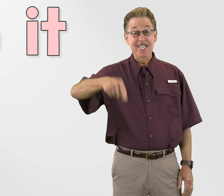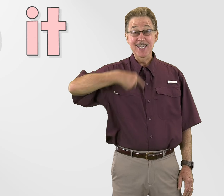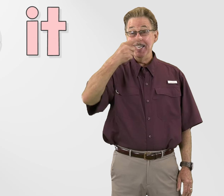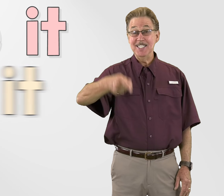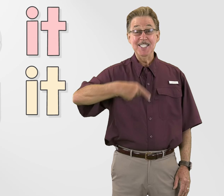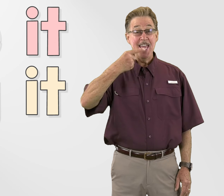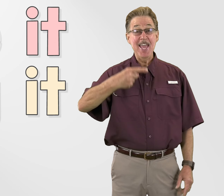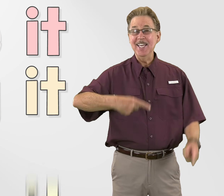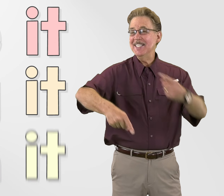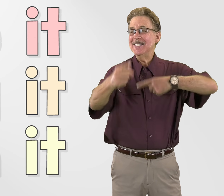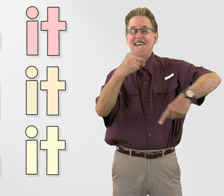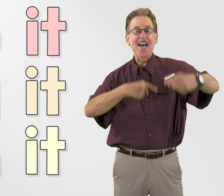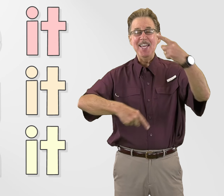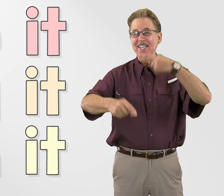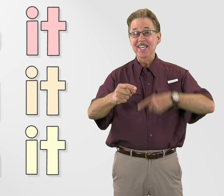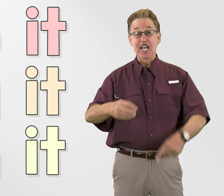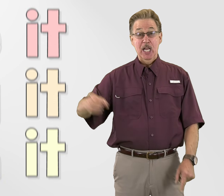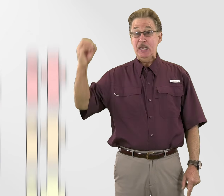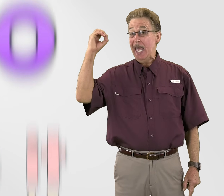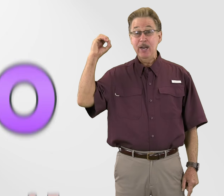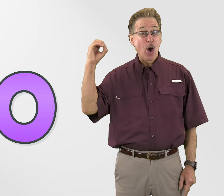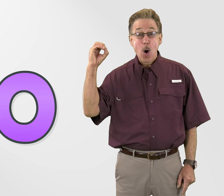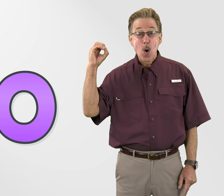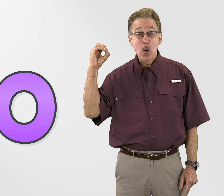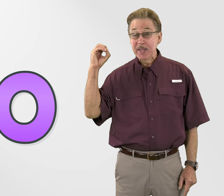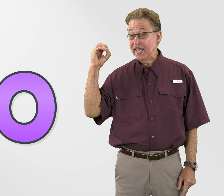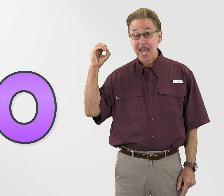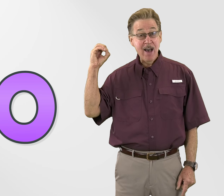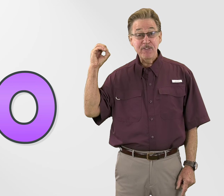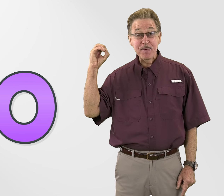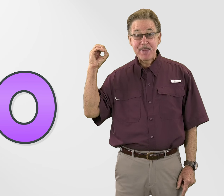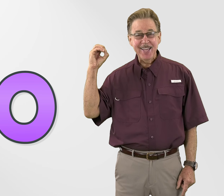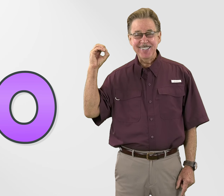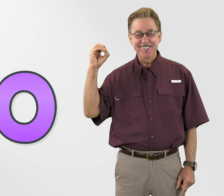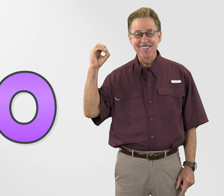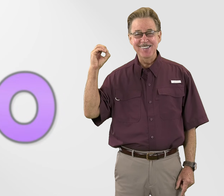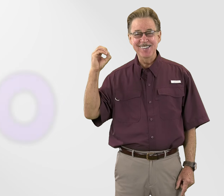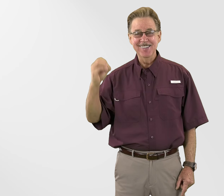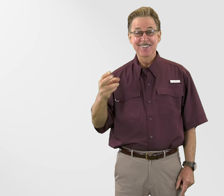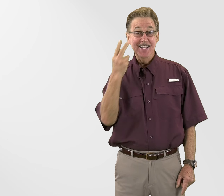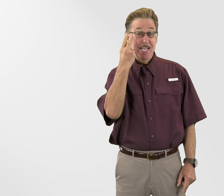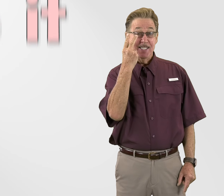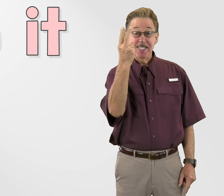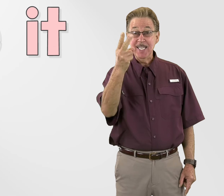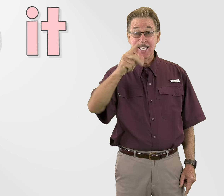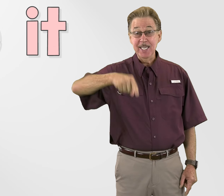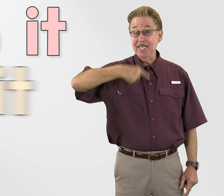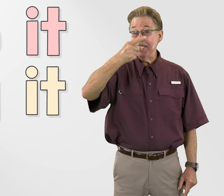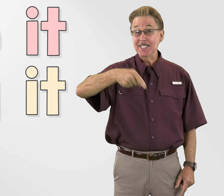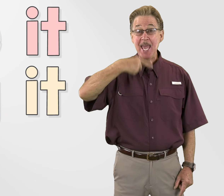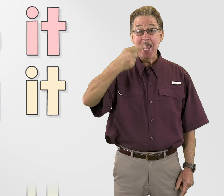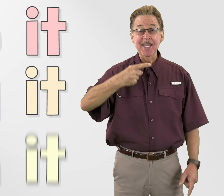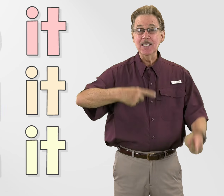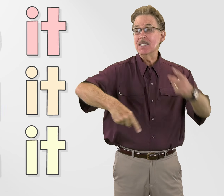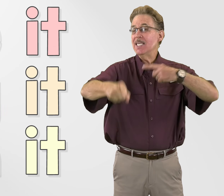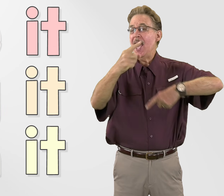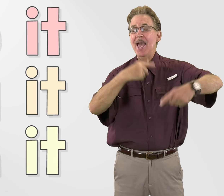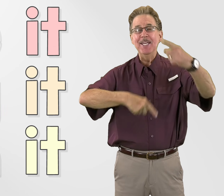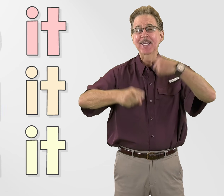See it, Say it, Sign it Letter O o in the alphabet See it, Say it Sign it